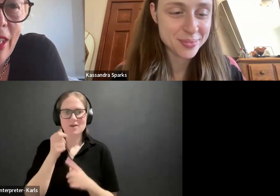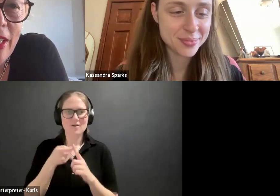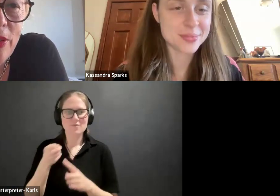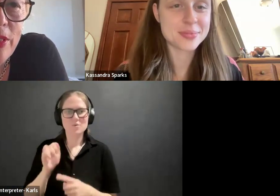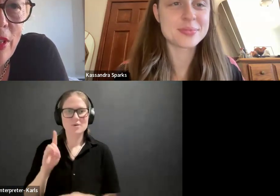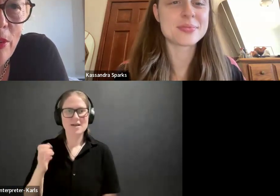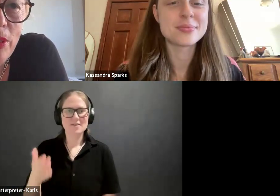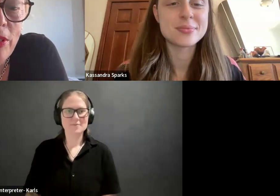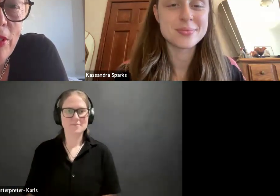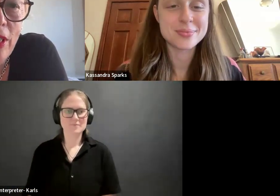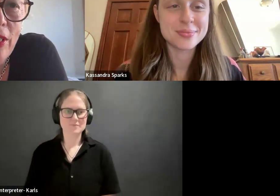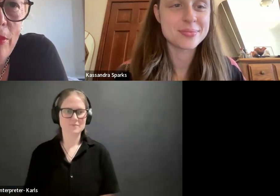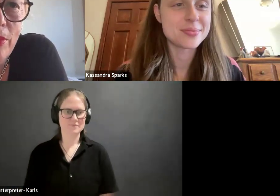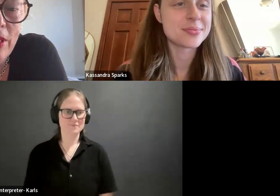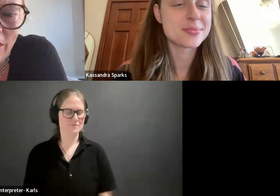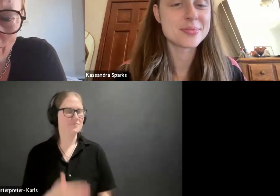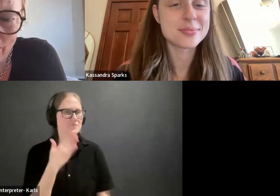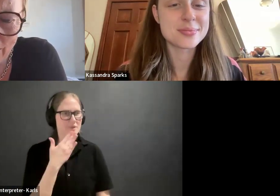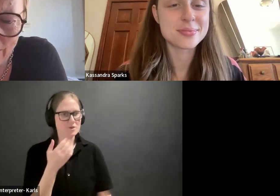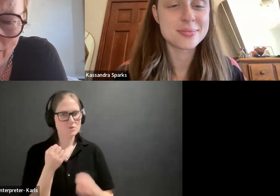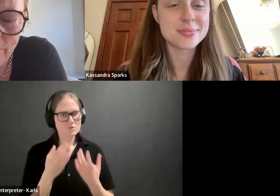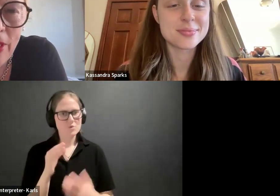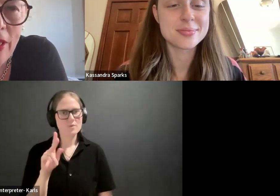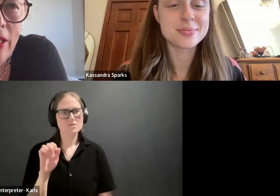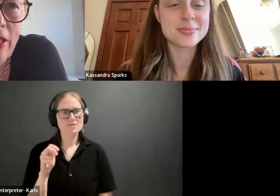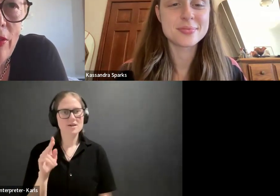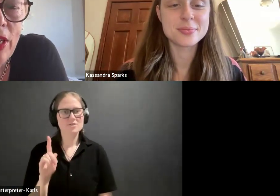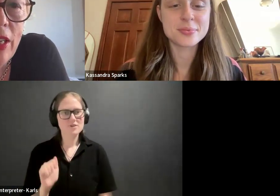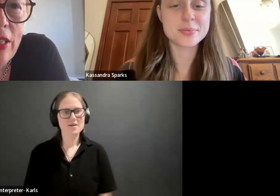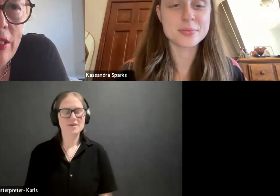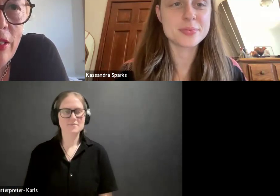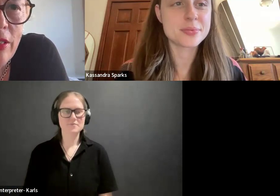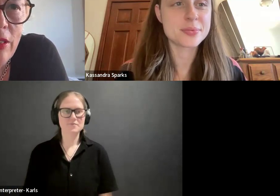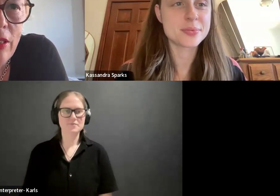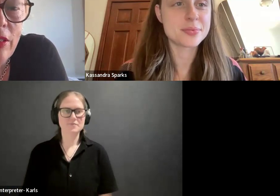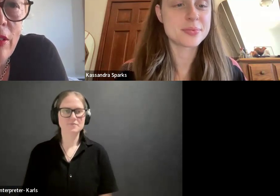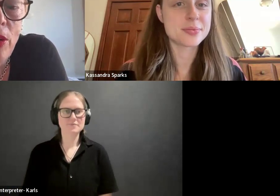Thank you so much, um, Cassandra, and um… It really is a…